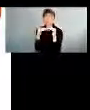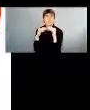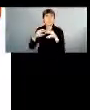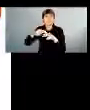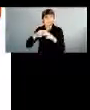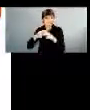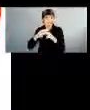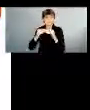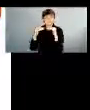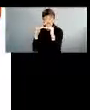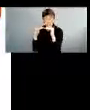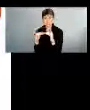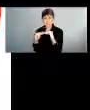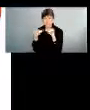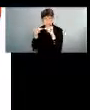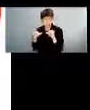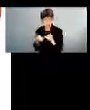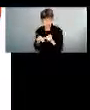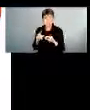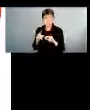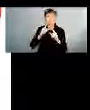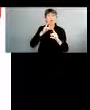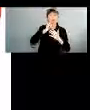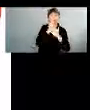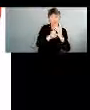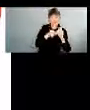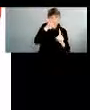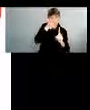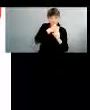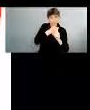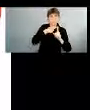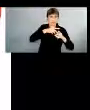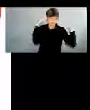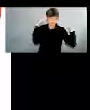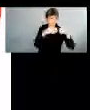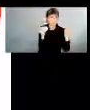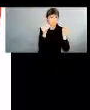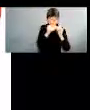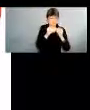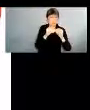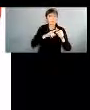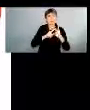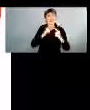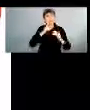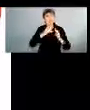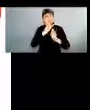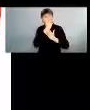on artistic process and impact and less focused on public impact or engagement.